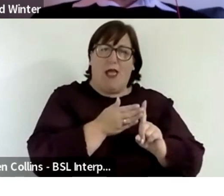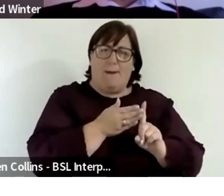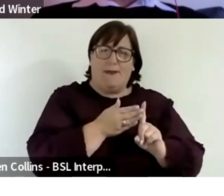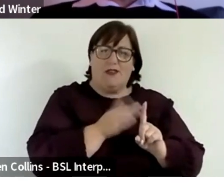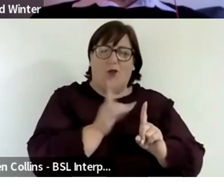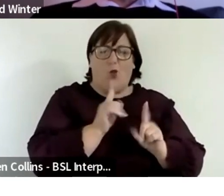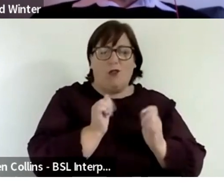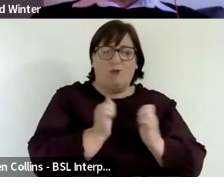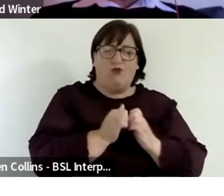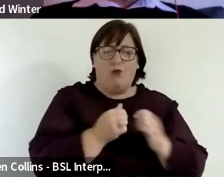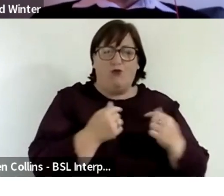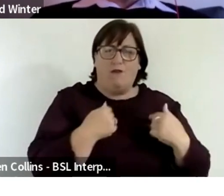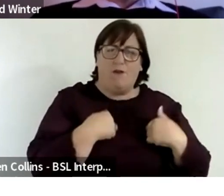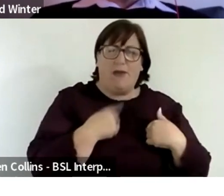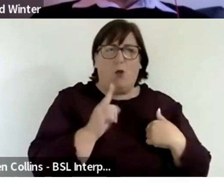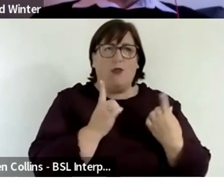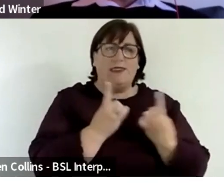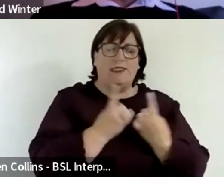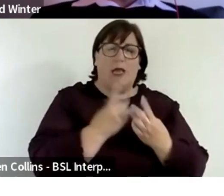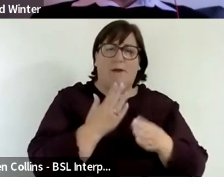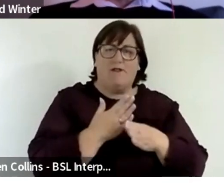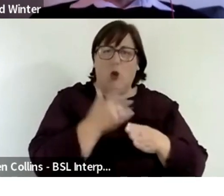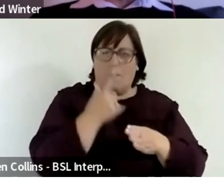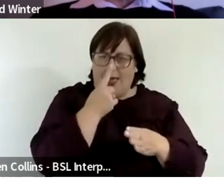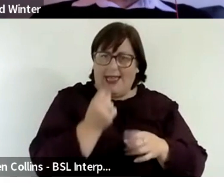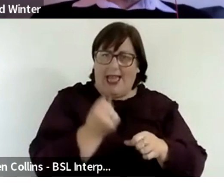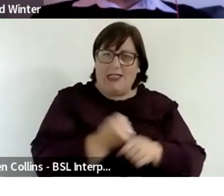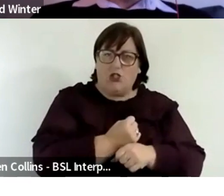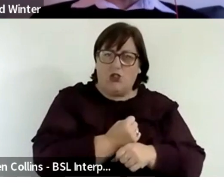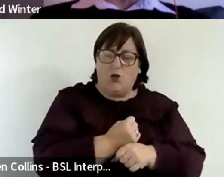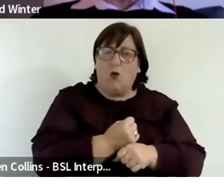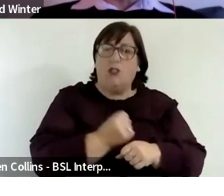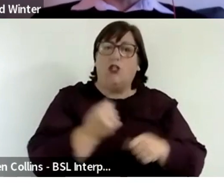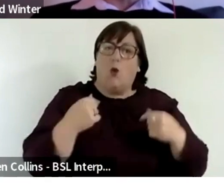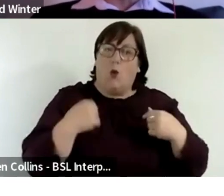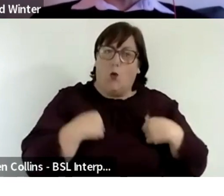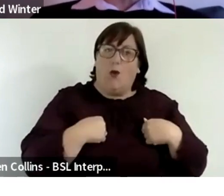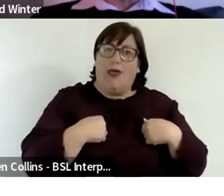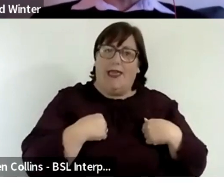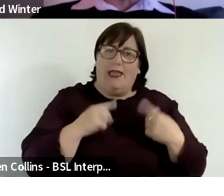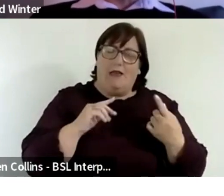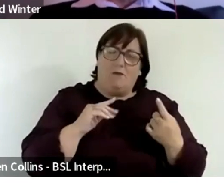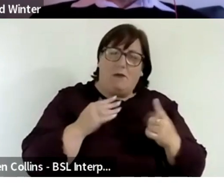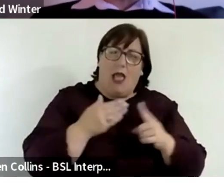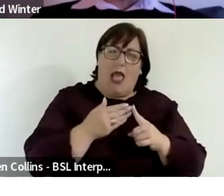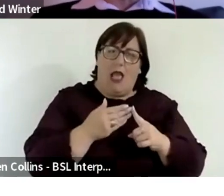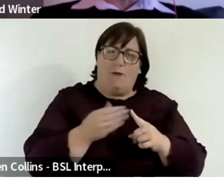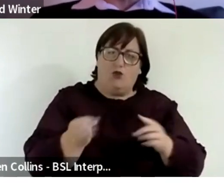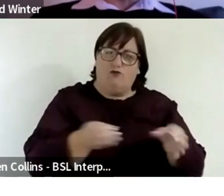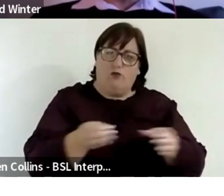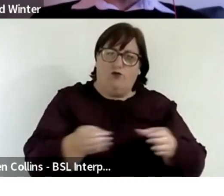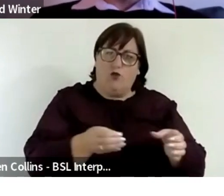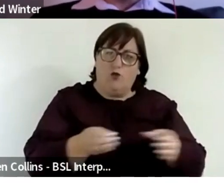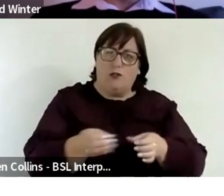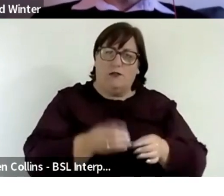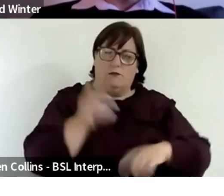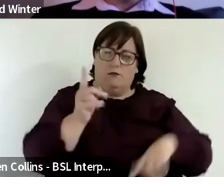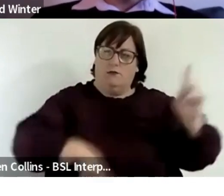For HS2 to develop a diverse workforce and talent pipeline that is more divorce, we have to start that work at an early age.